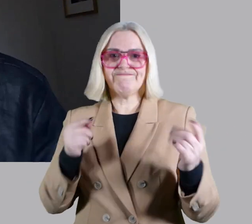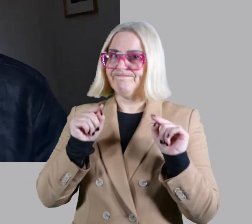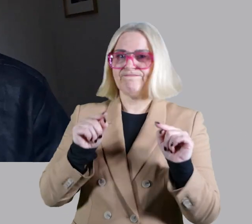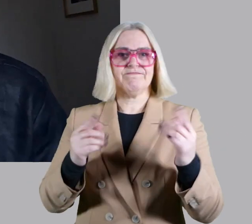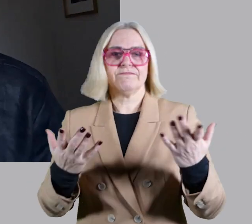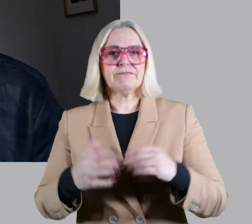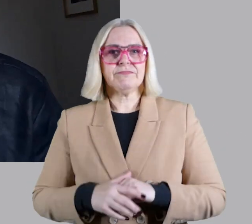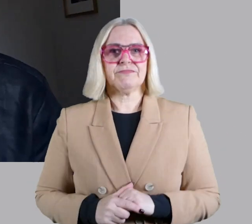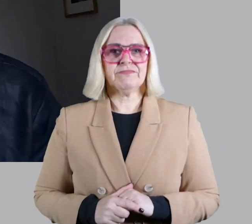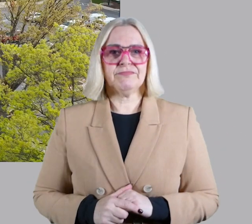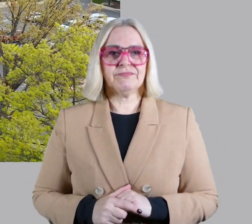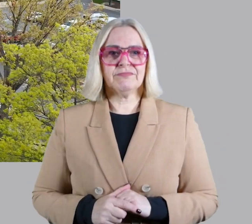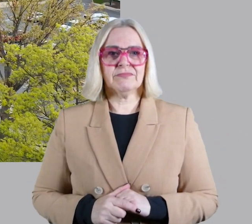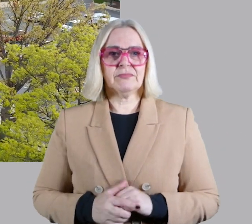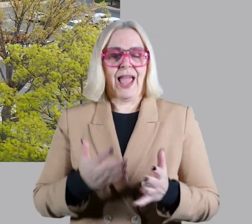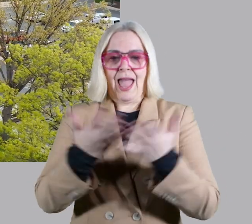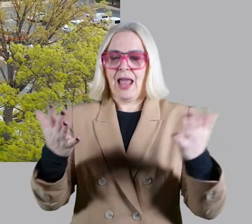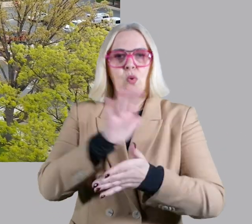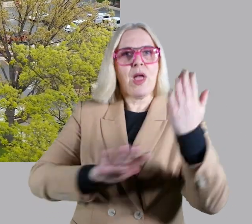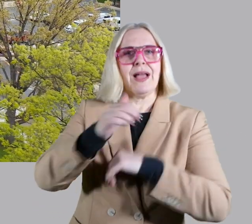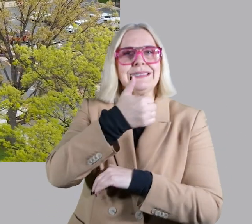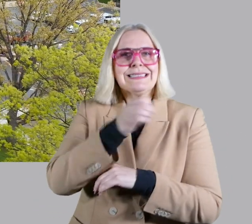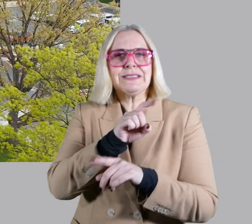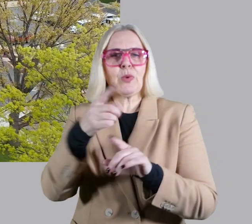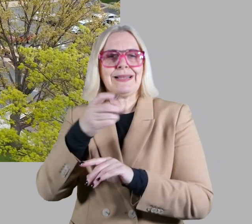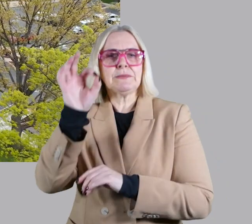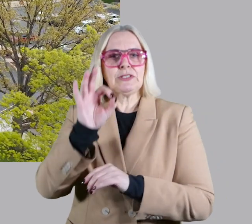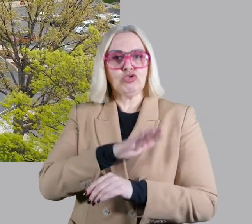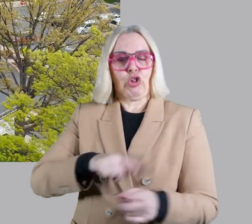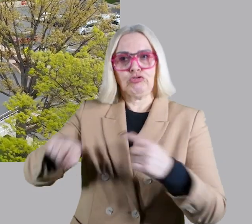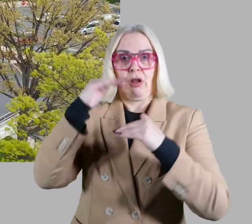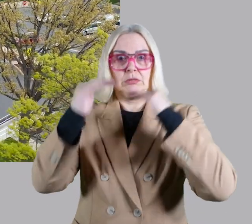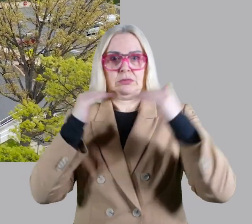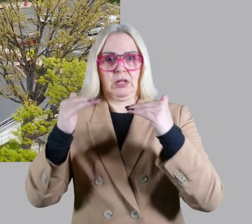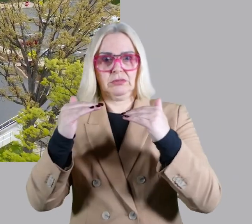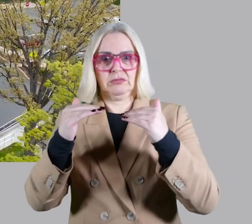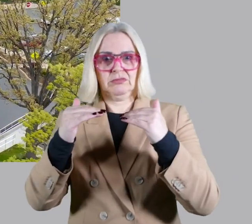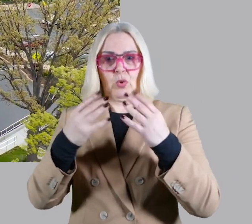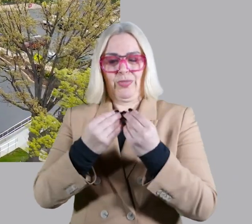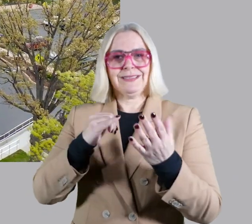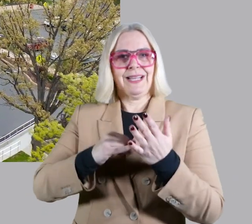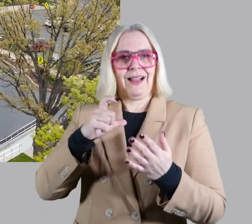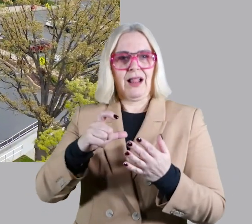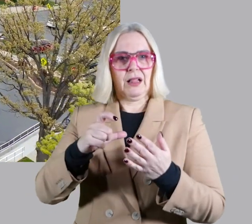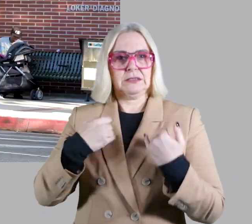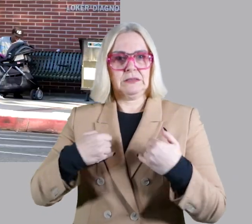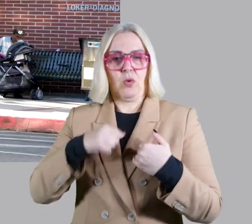pure and simple. Anywhere between 60 to 80% of the children and adults with sickle cell disease